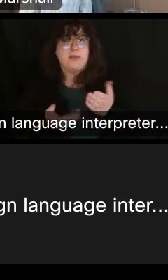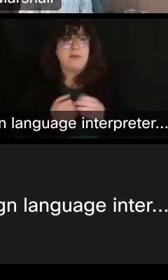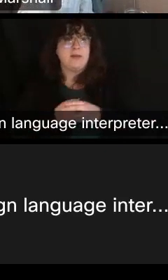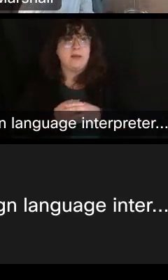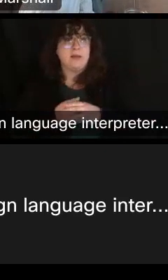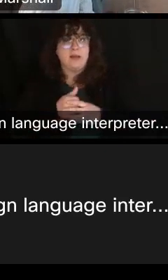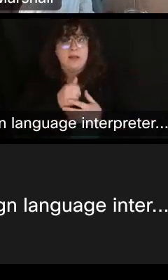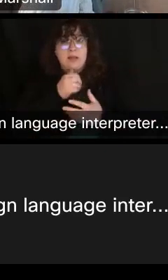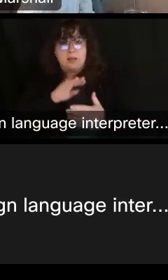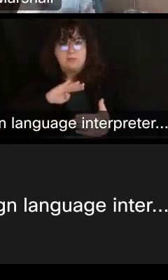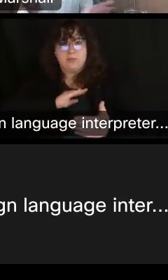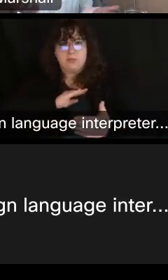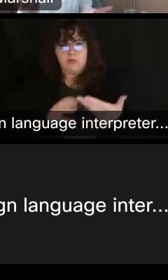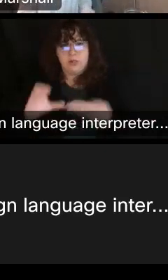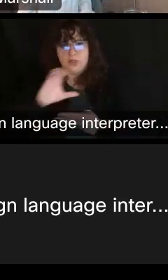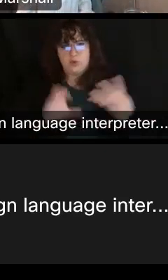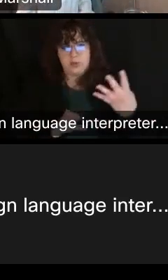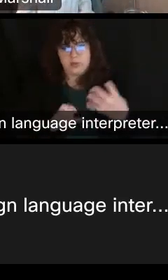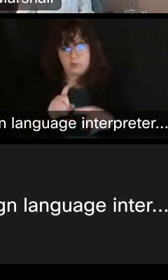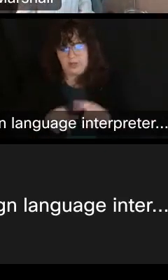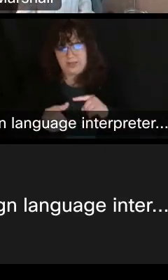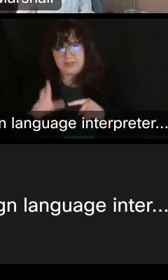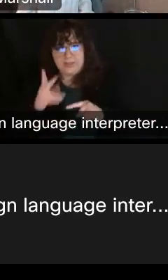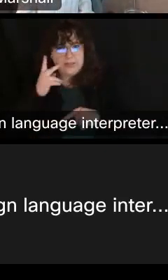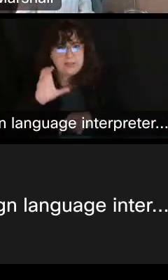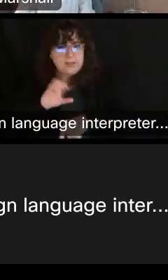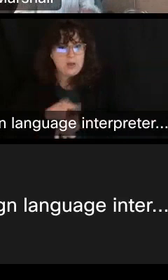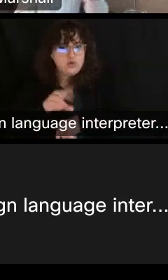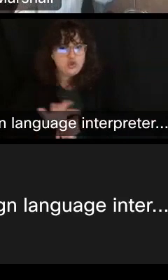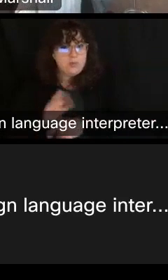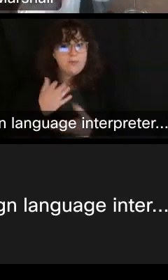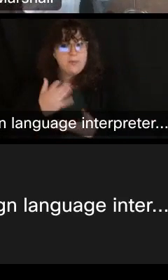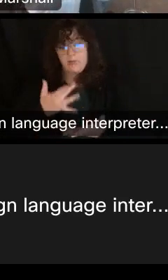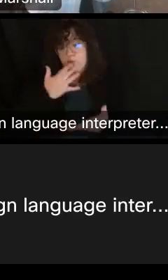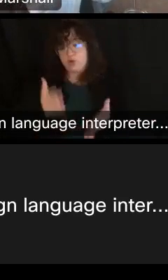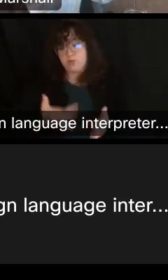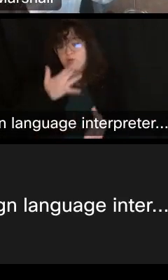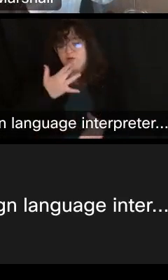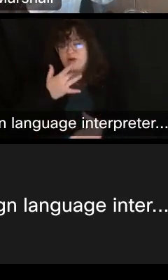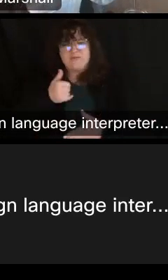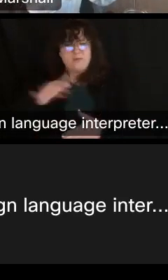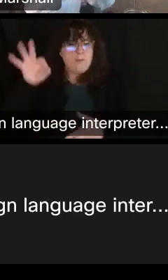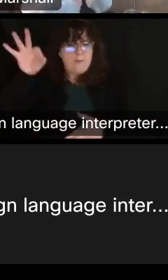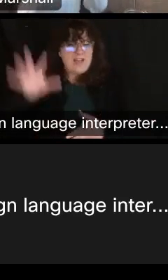going to see a counselor. Maybe they want to see their pastor, so those are some informal supports.